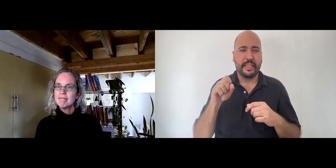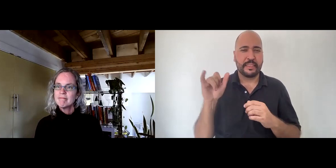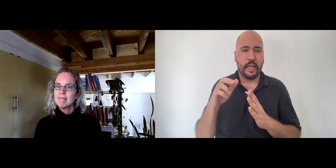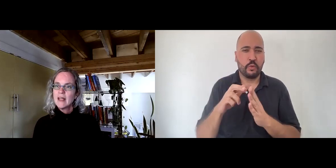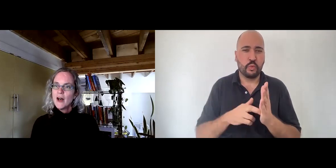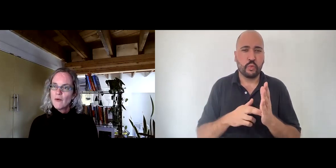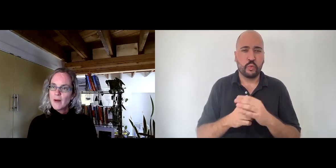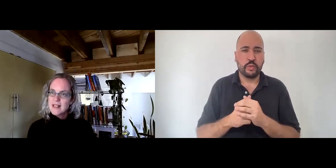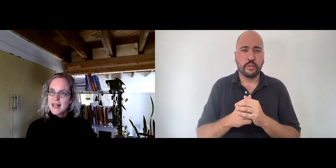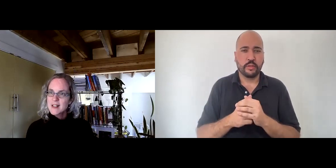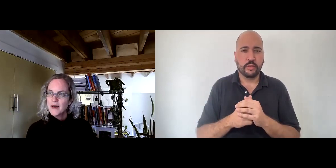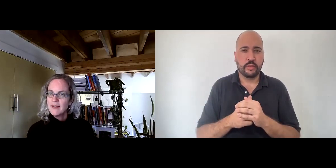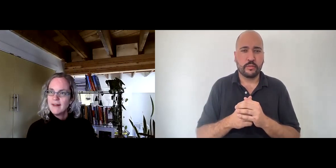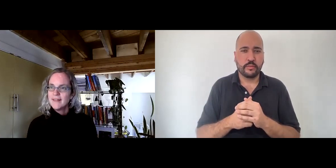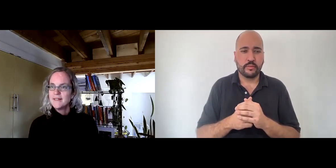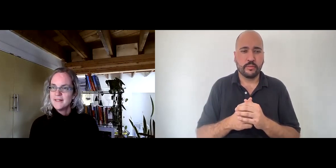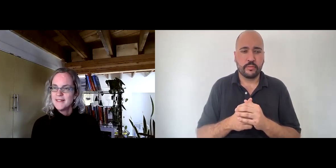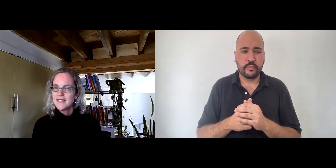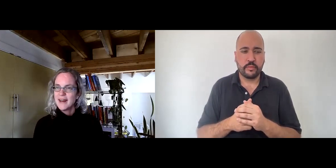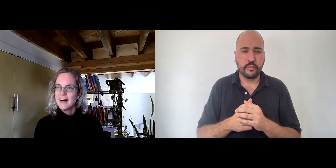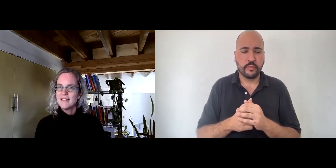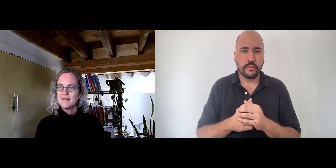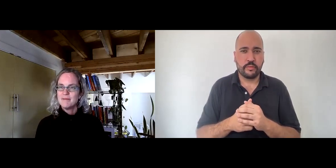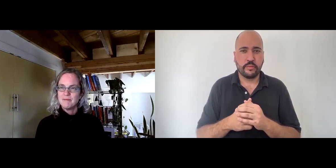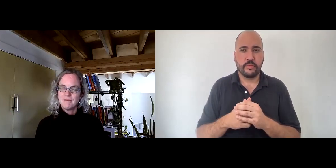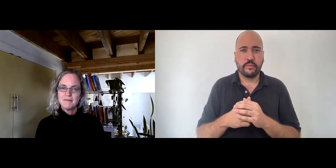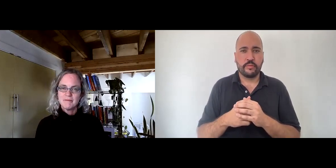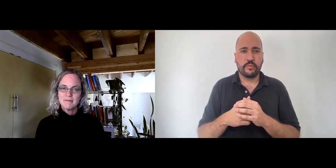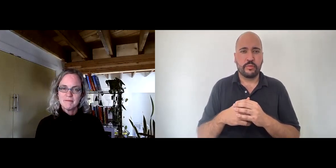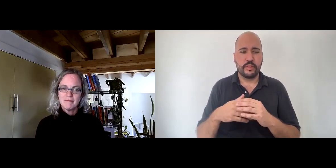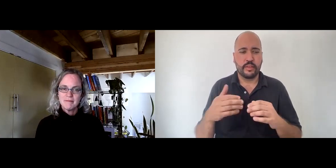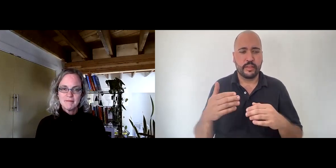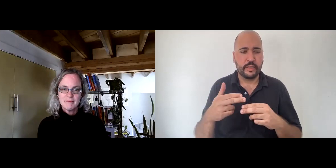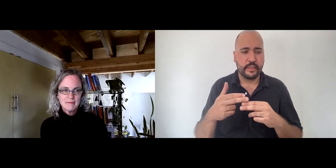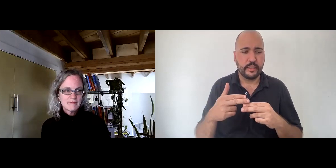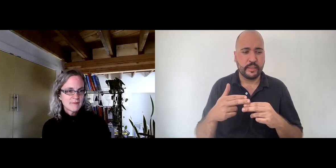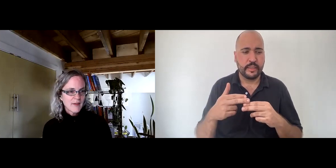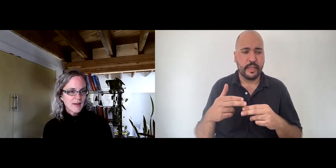Okay, what's the next one? Great. Thank you. Alright. We're gonna slide to slide 12 for questions.